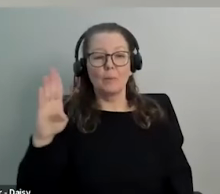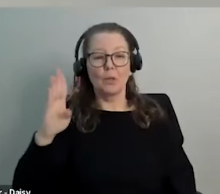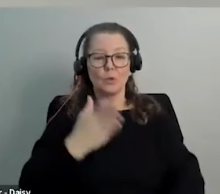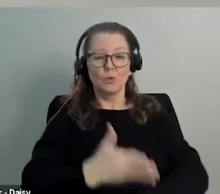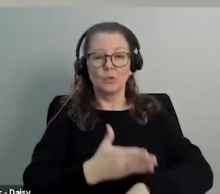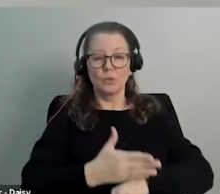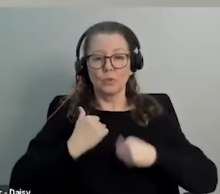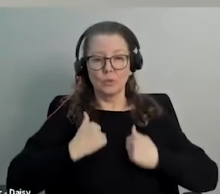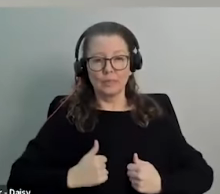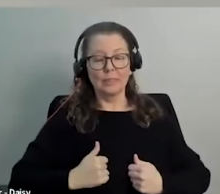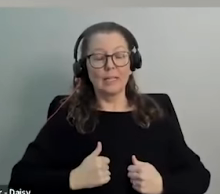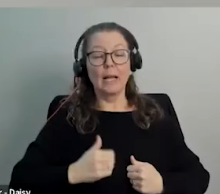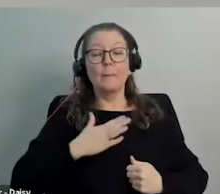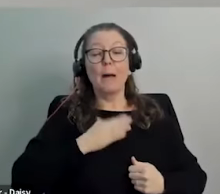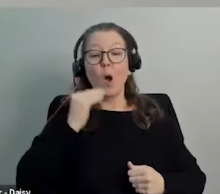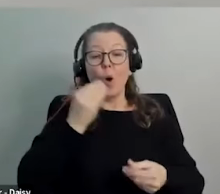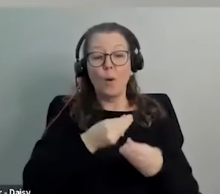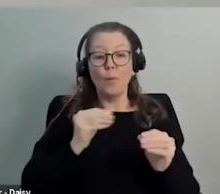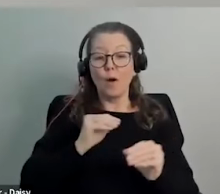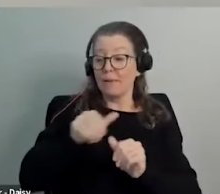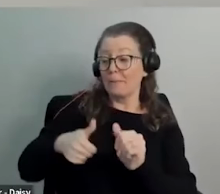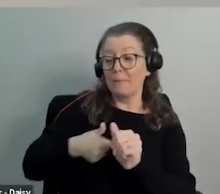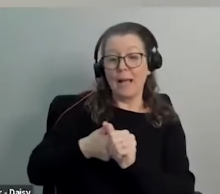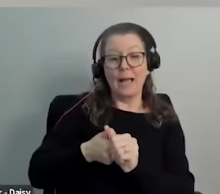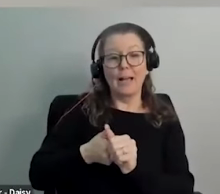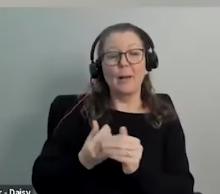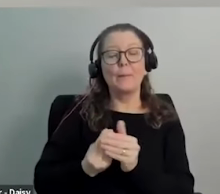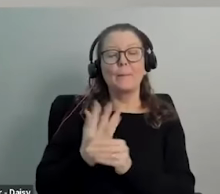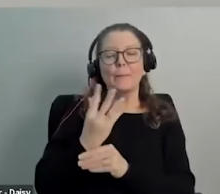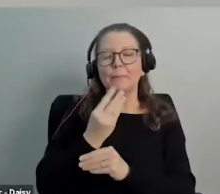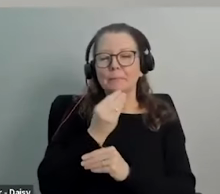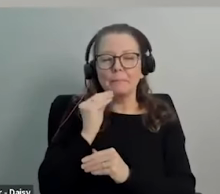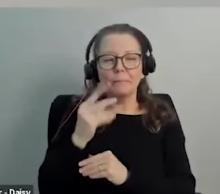with some plants behind me. I am so excited to be here today.